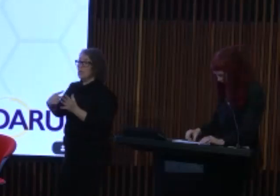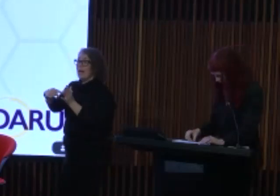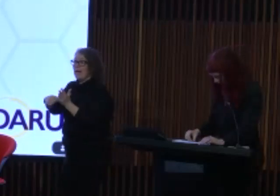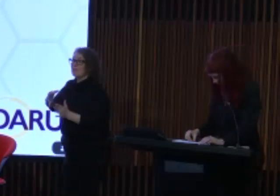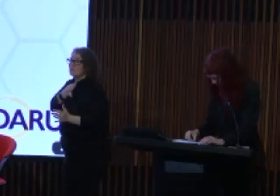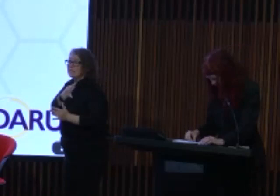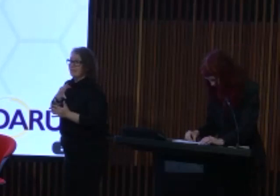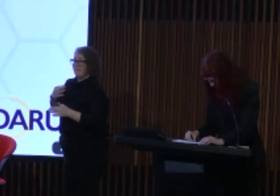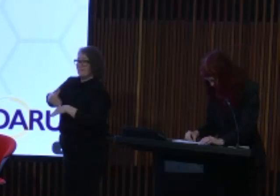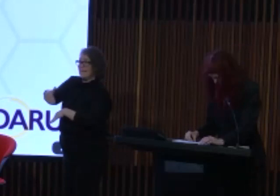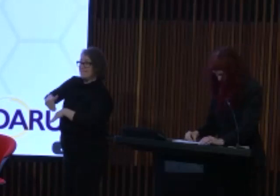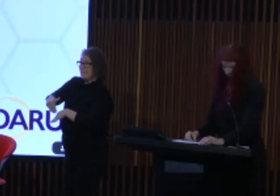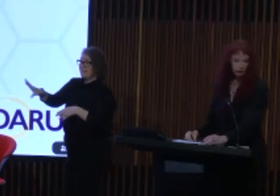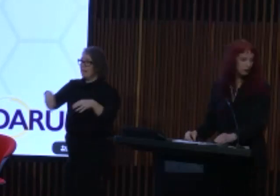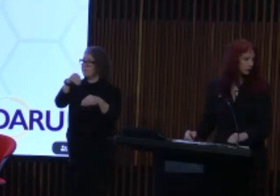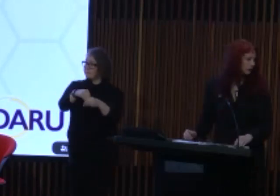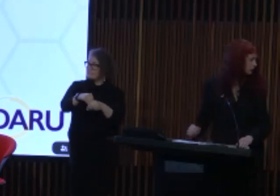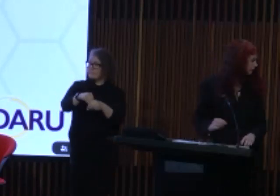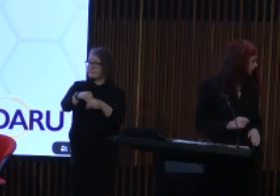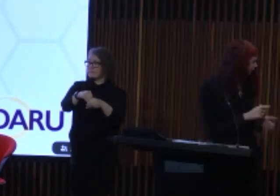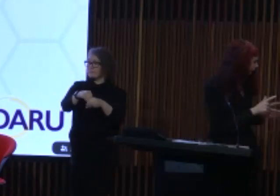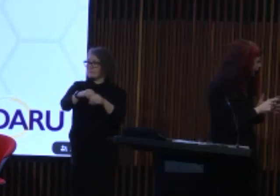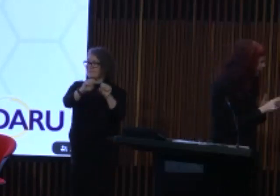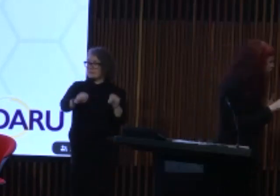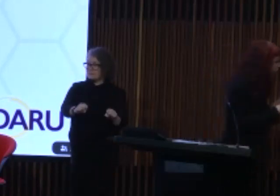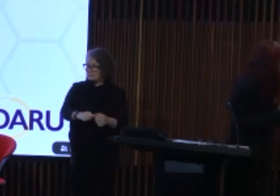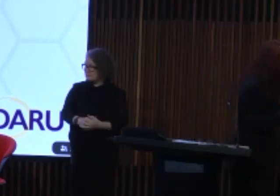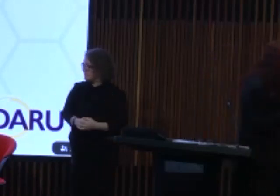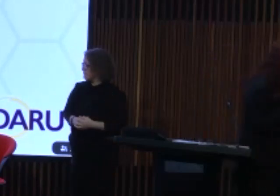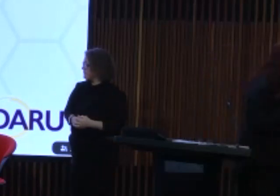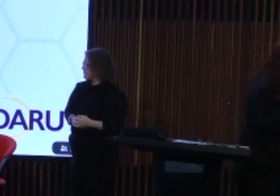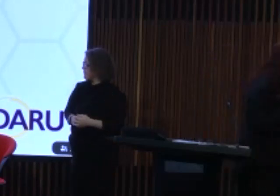involved in the criminal justice system. We also talked about that the law is really